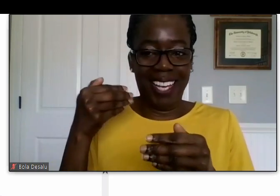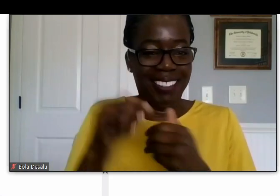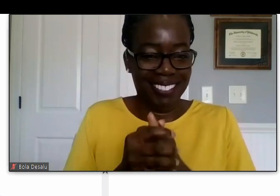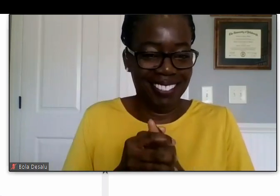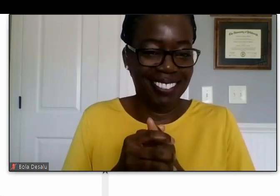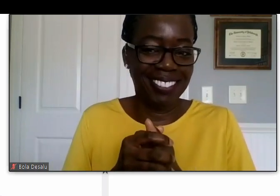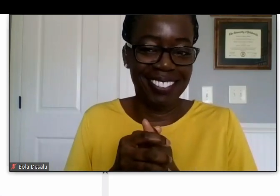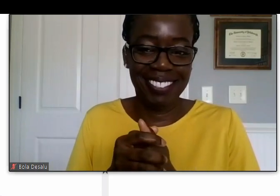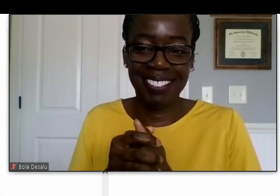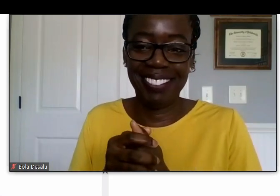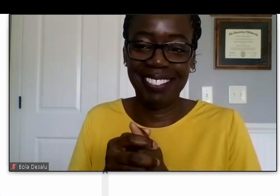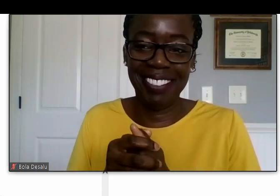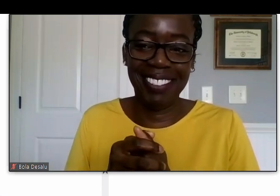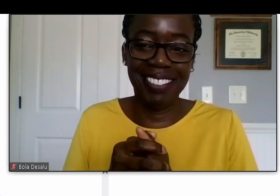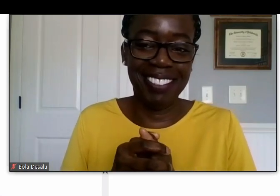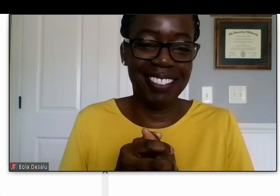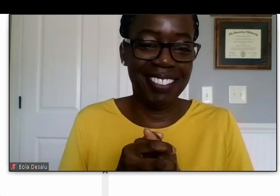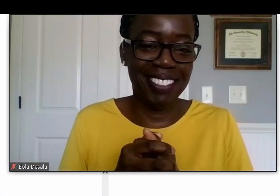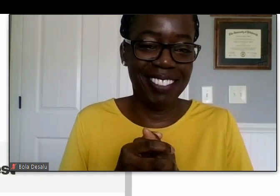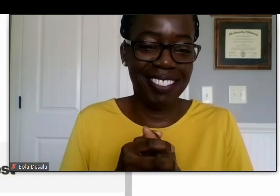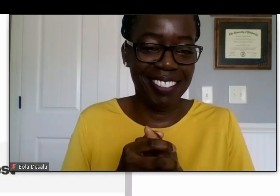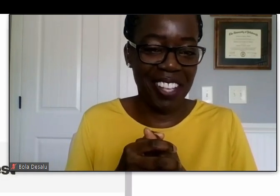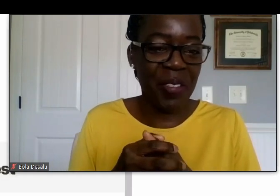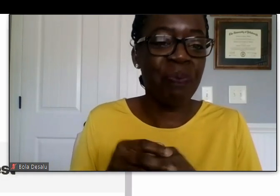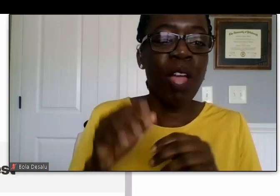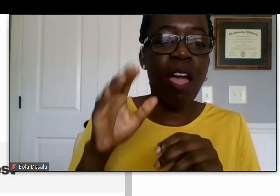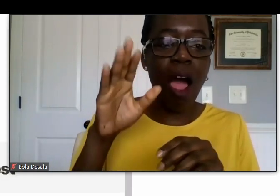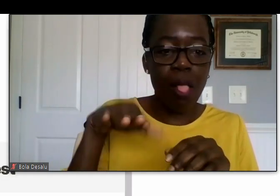Can you go back one, Megan?